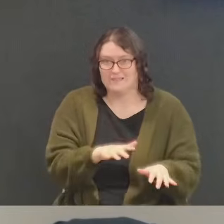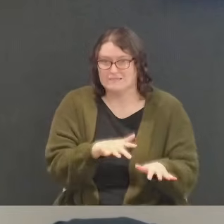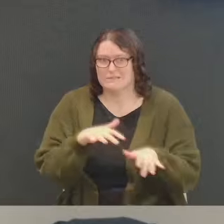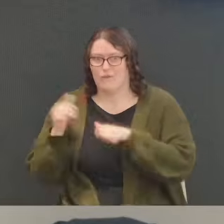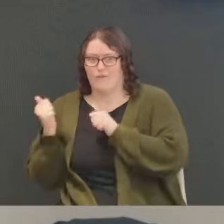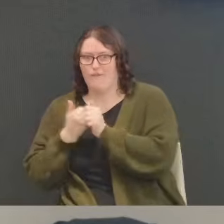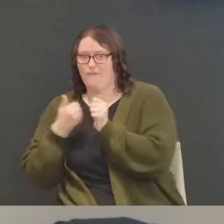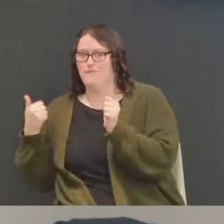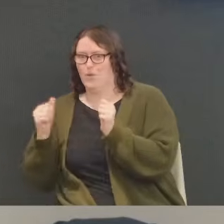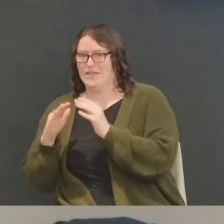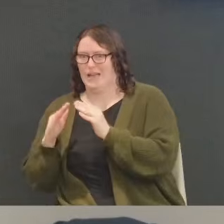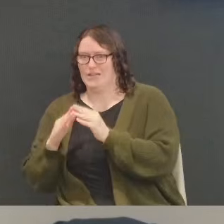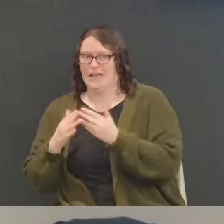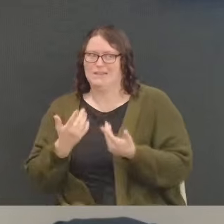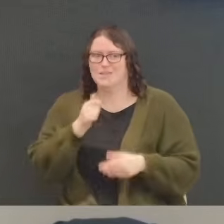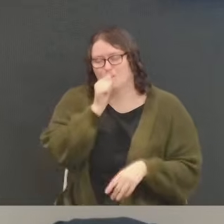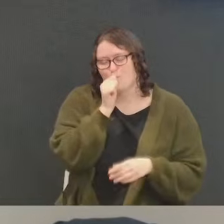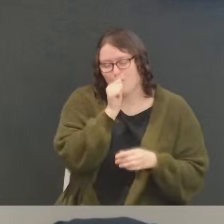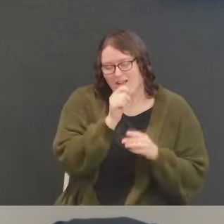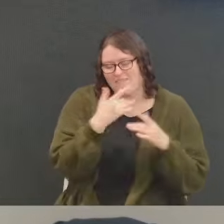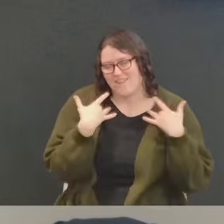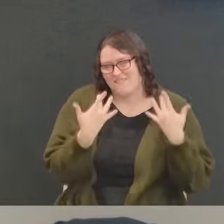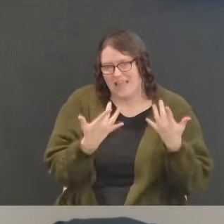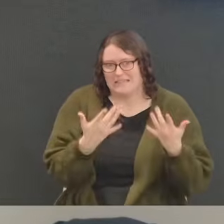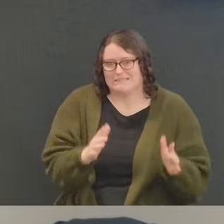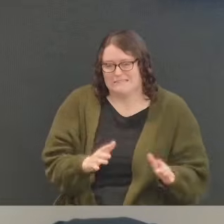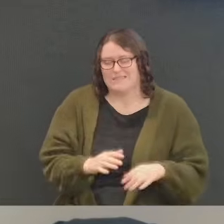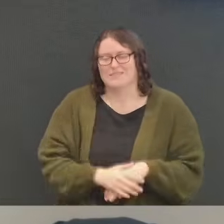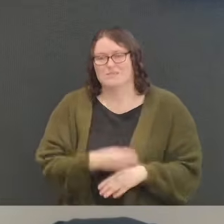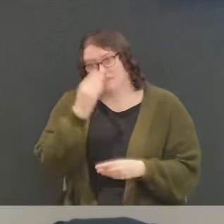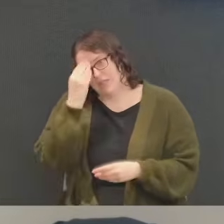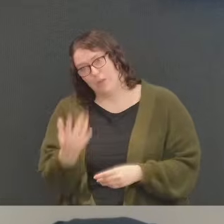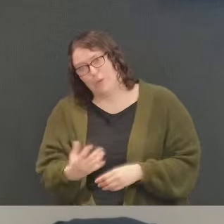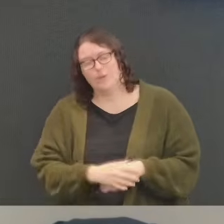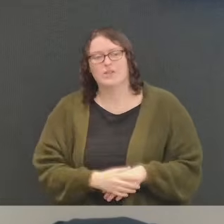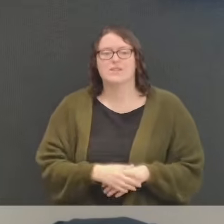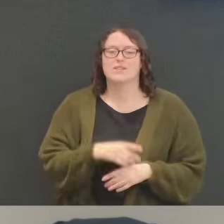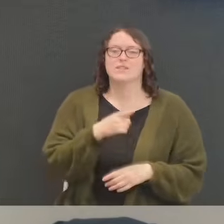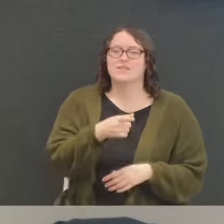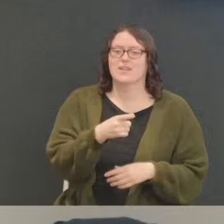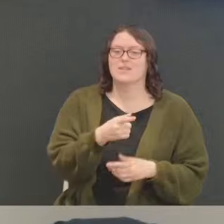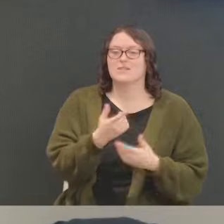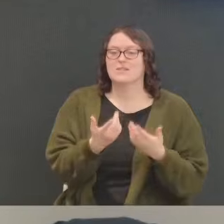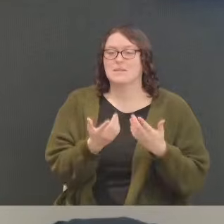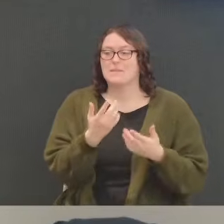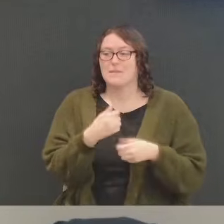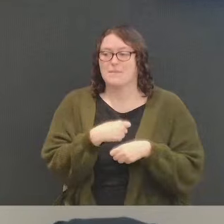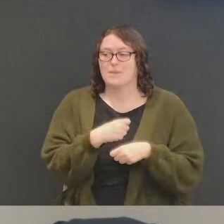because those are private things. But they were saying Omega Sci-Fi would maybe end up generating